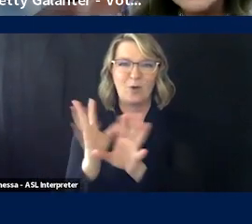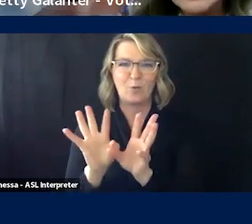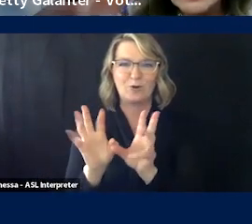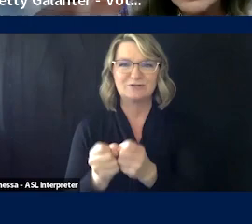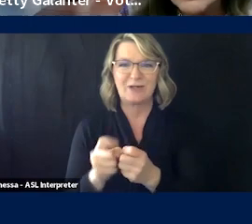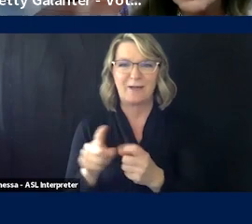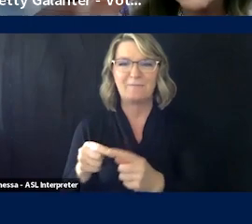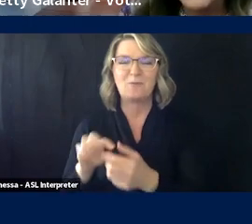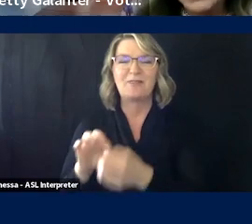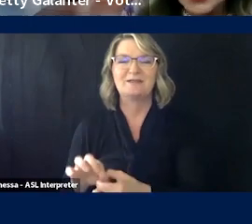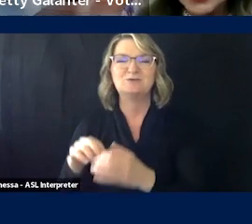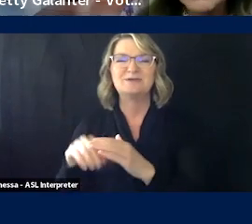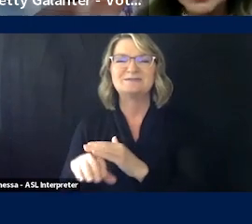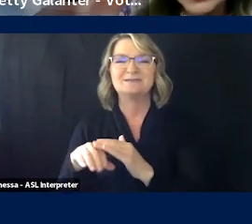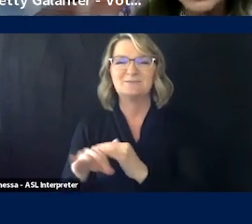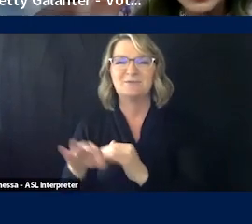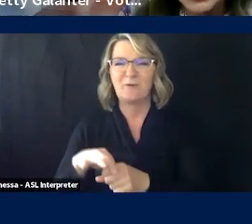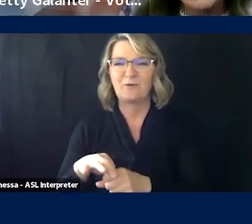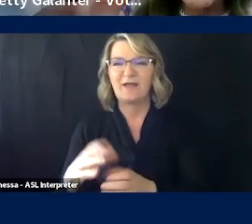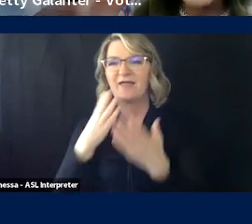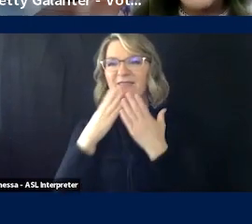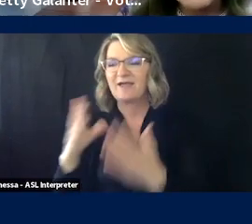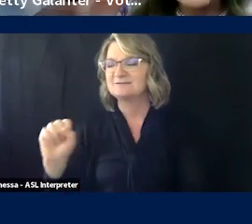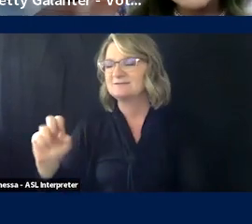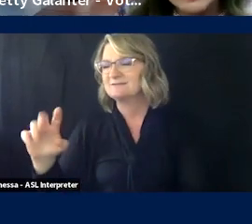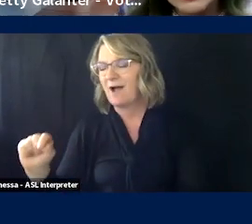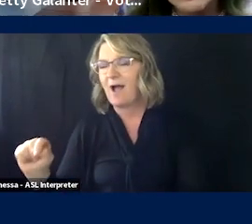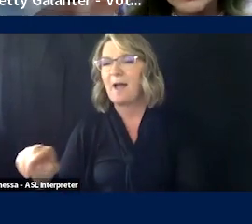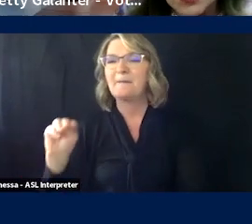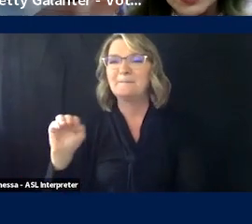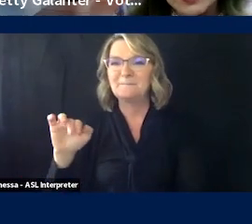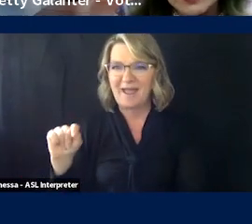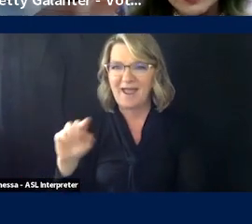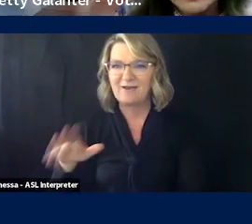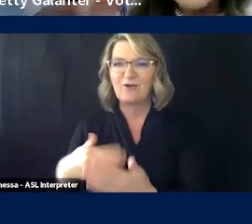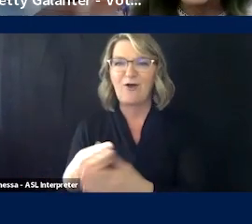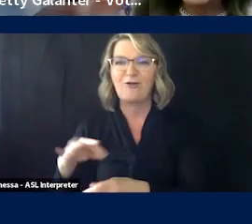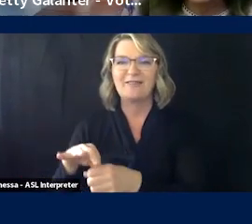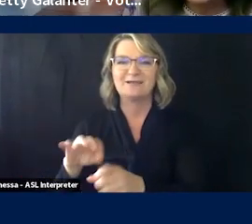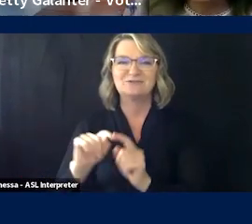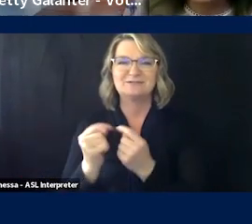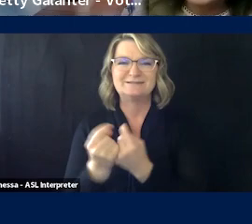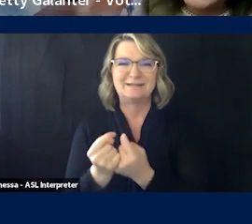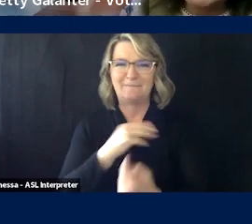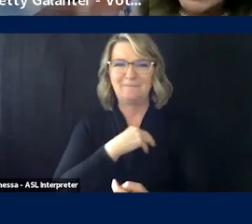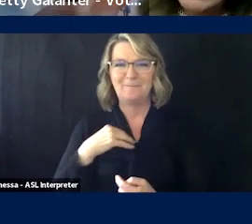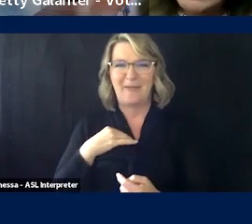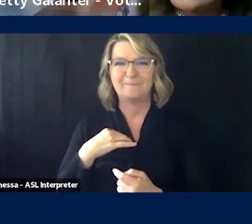16th for our third virtual workshop on accessible voting and a special thanks to Scott and Matt and